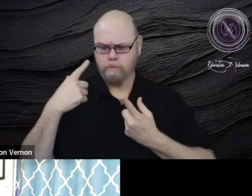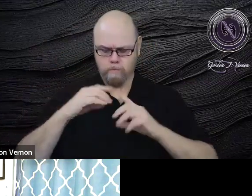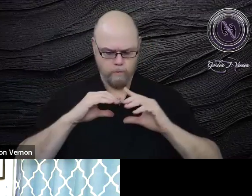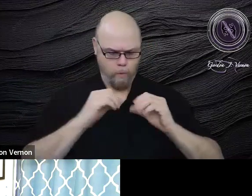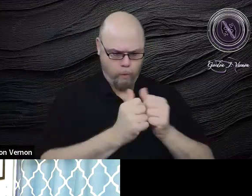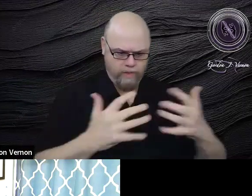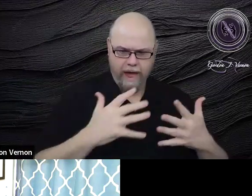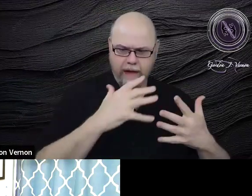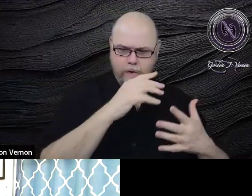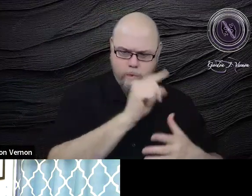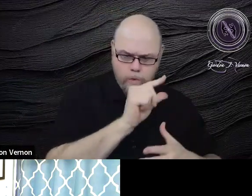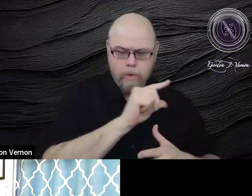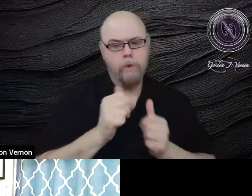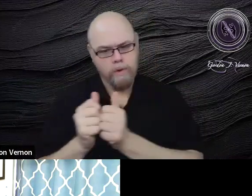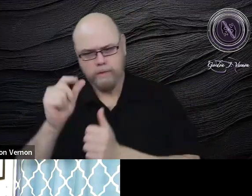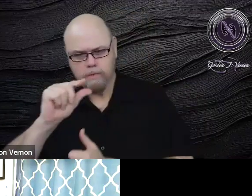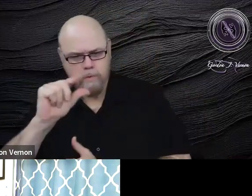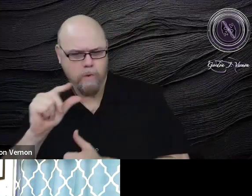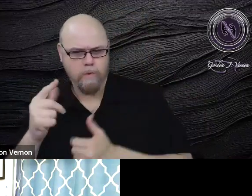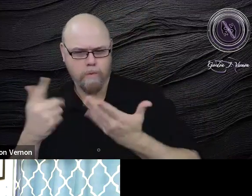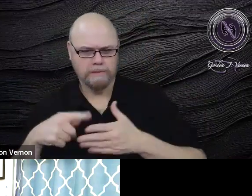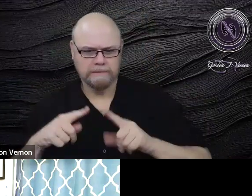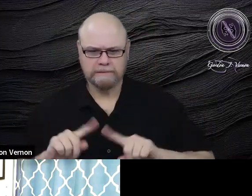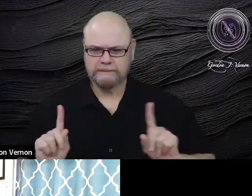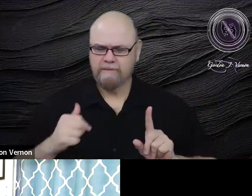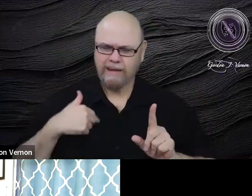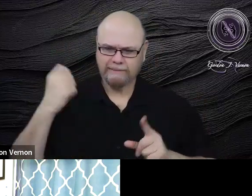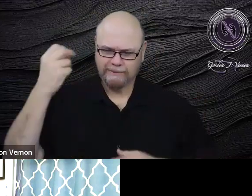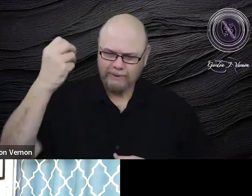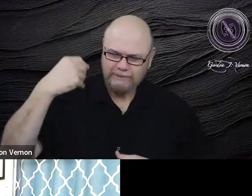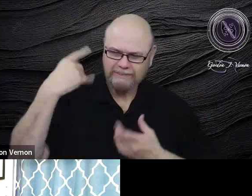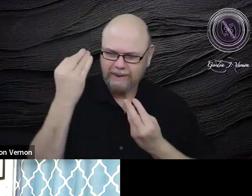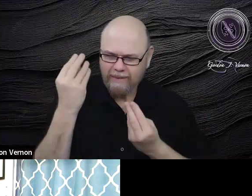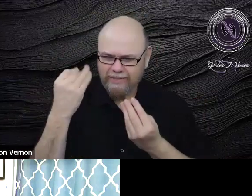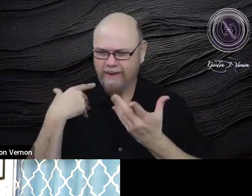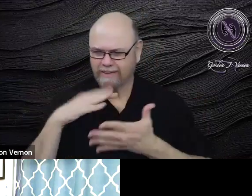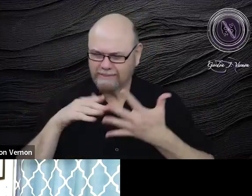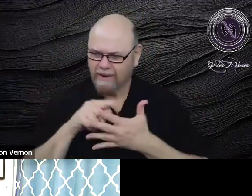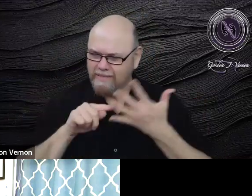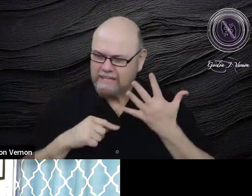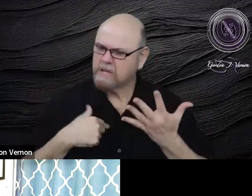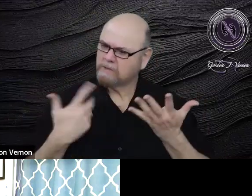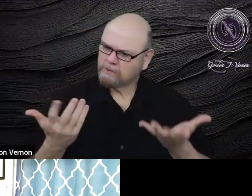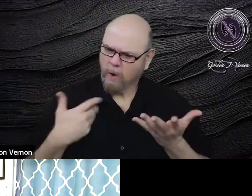were presented. So on this slide in this figure, I summarize the results.